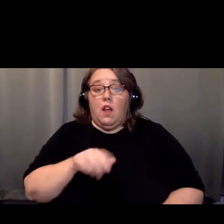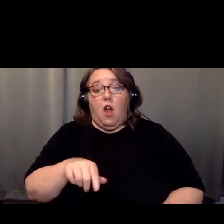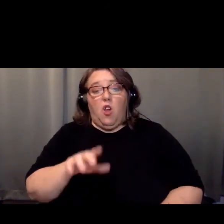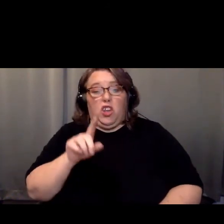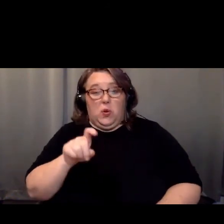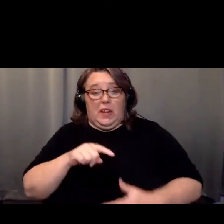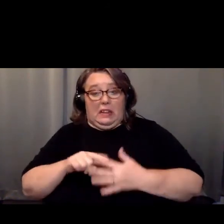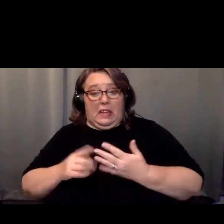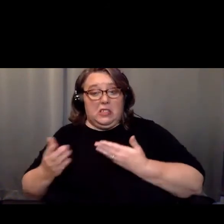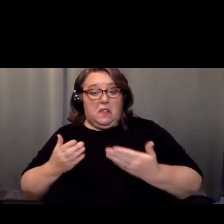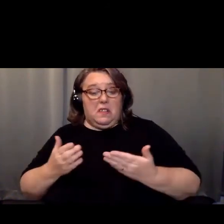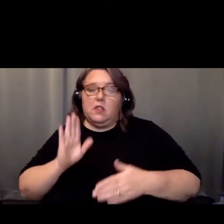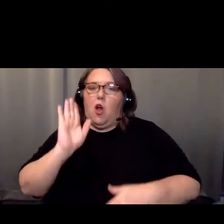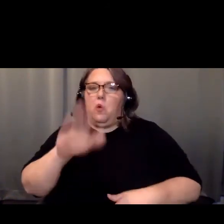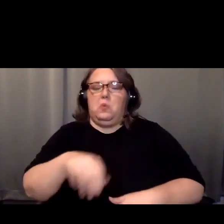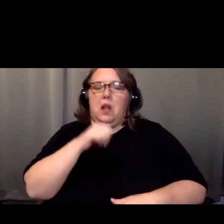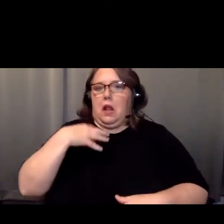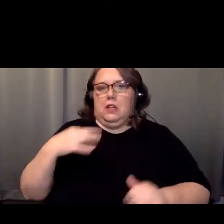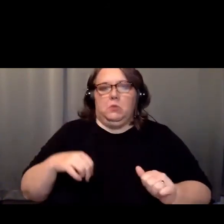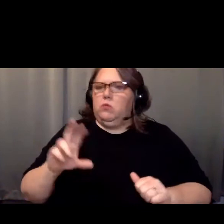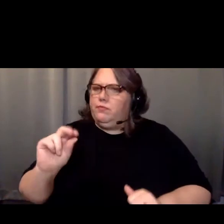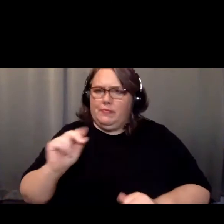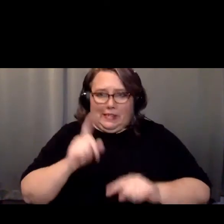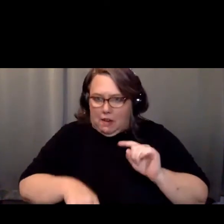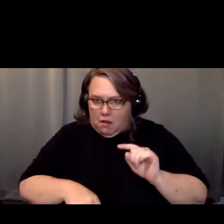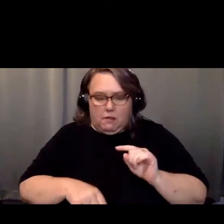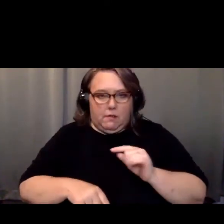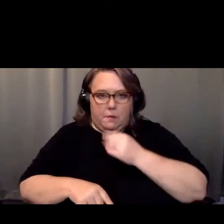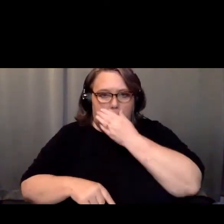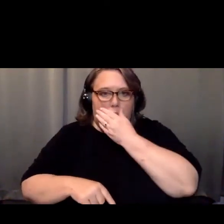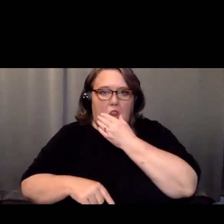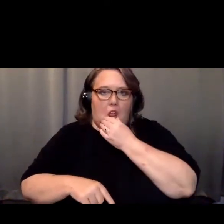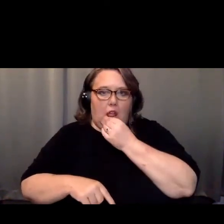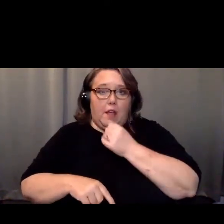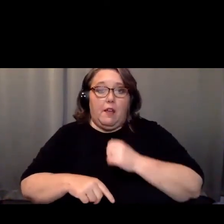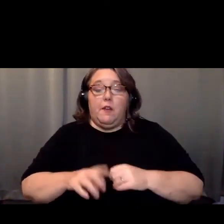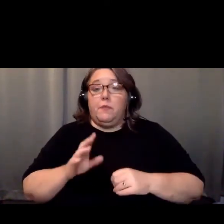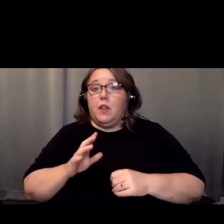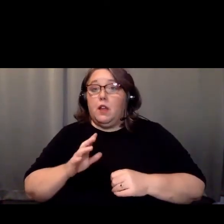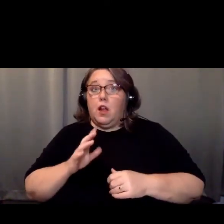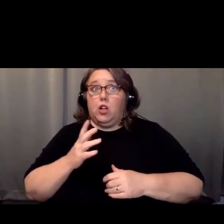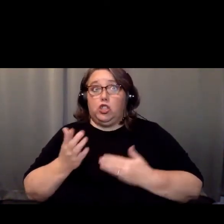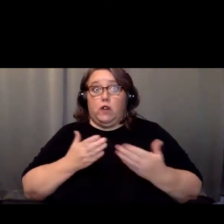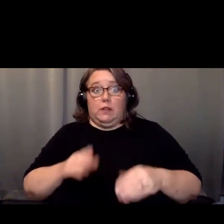or the services that someone might need. They're not supposed to look at the anticipated cost